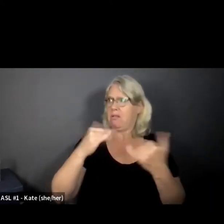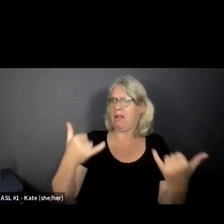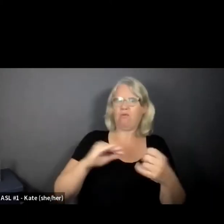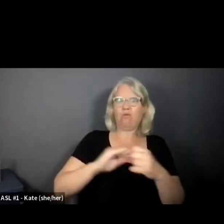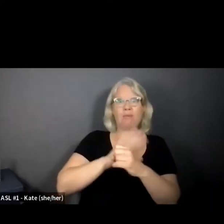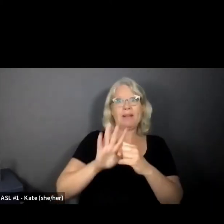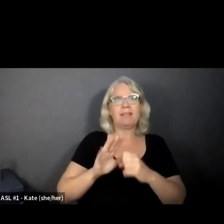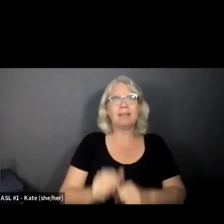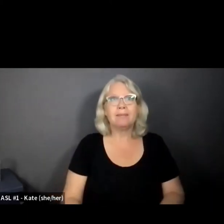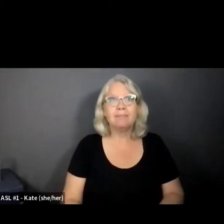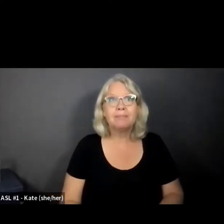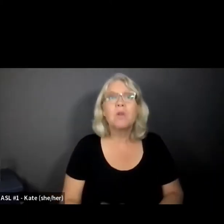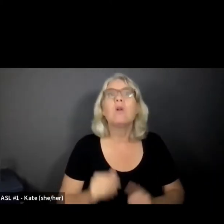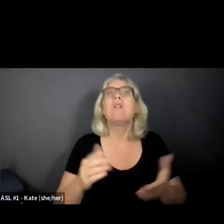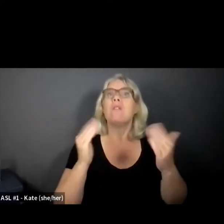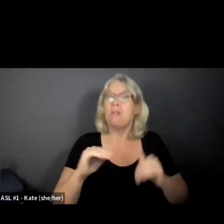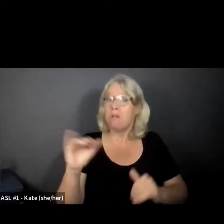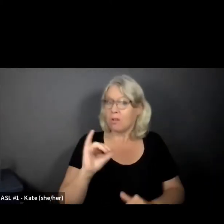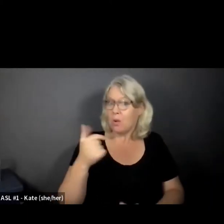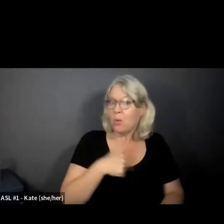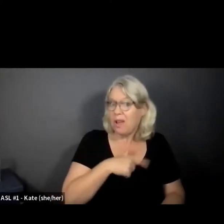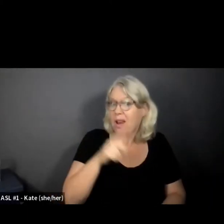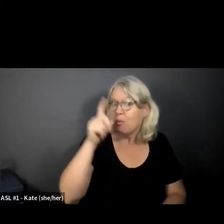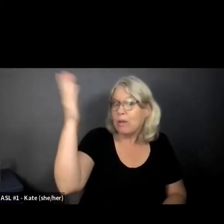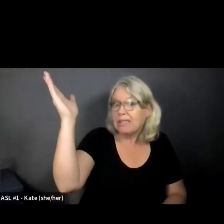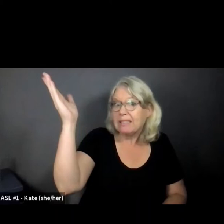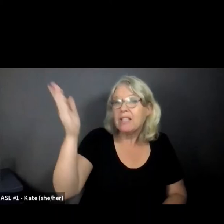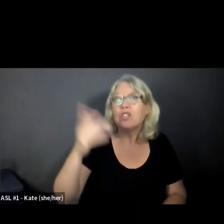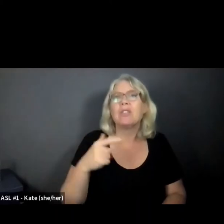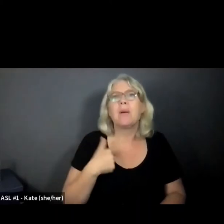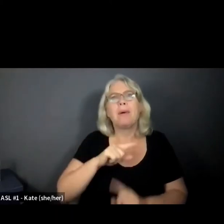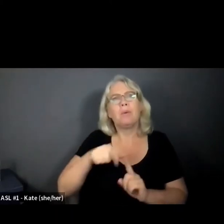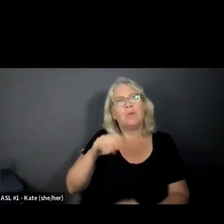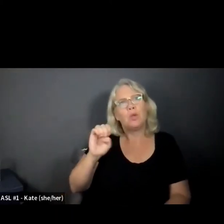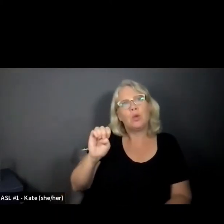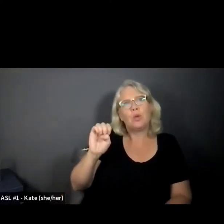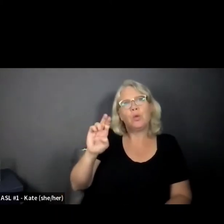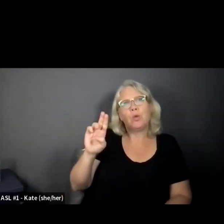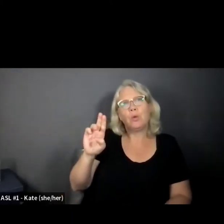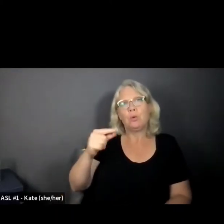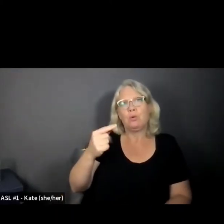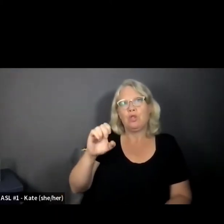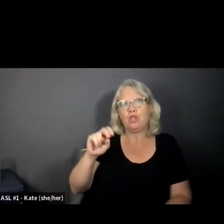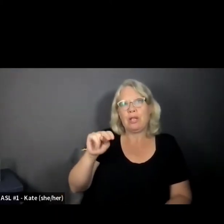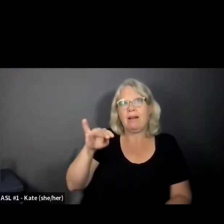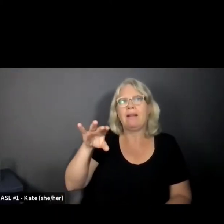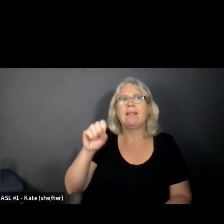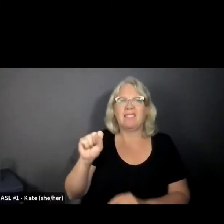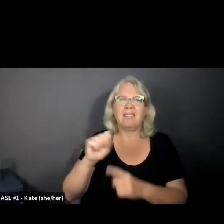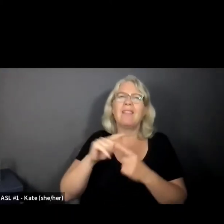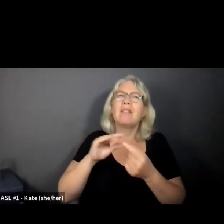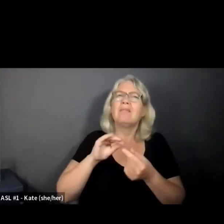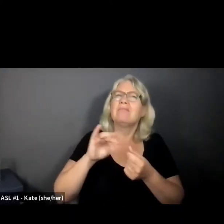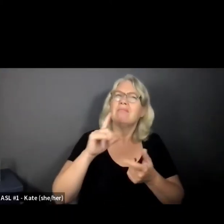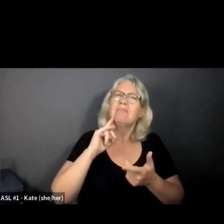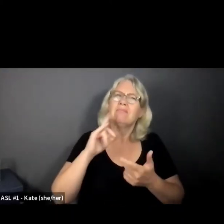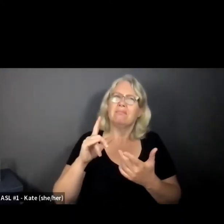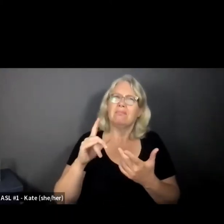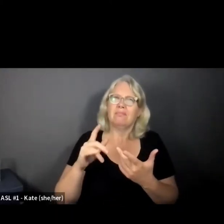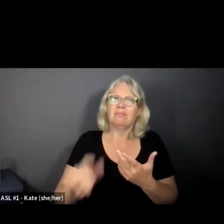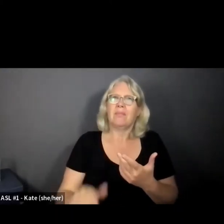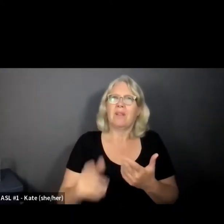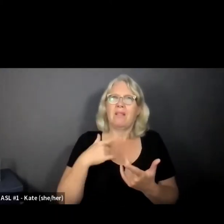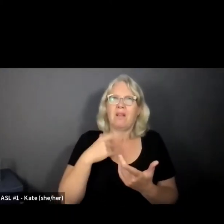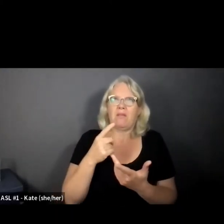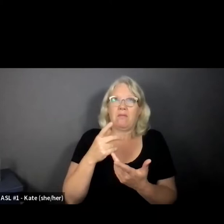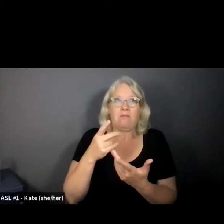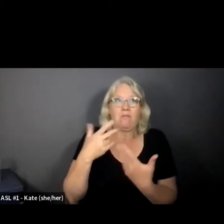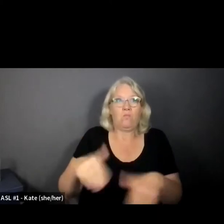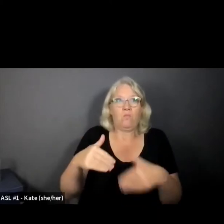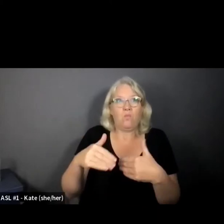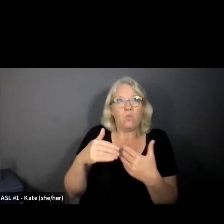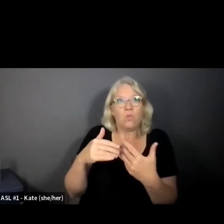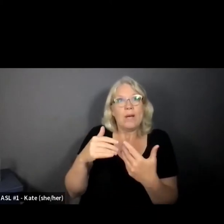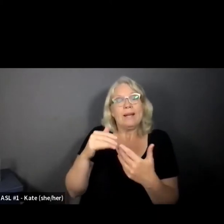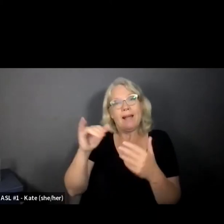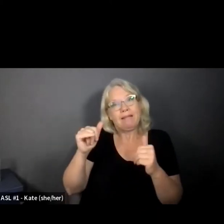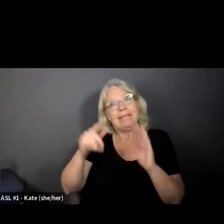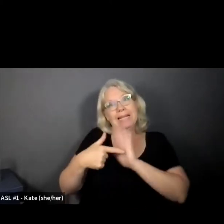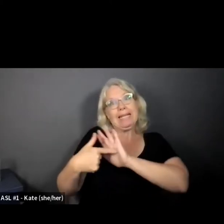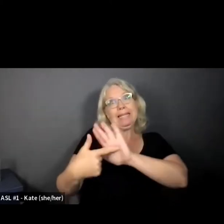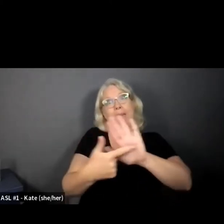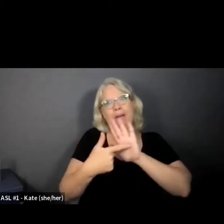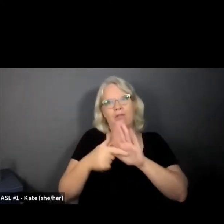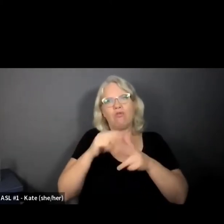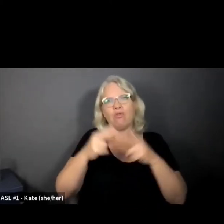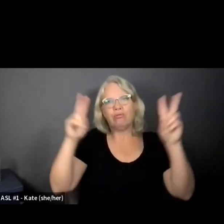AND HOW IT SHAPES US AND TO BE EXACERBATED BY THIS PANDEMIC.